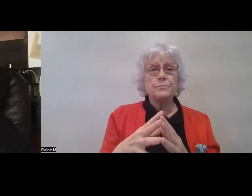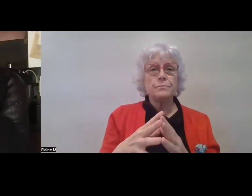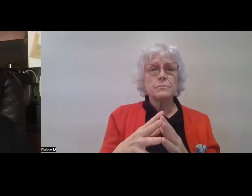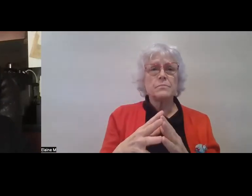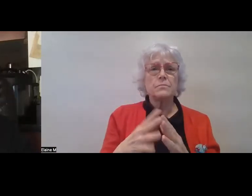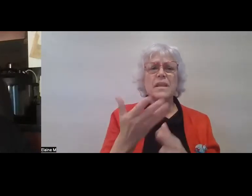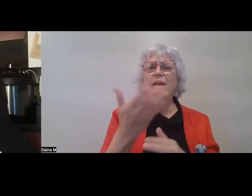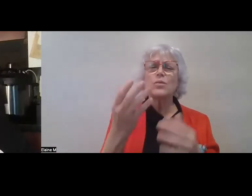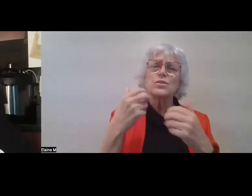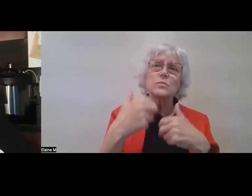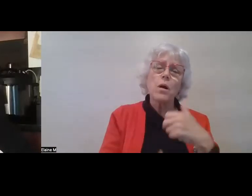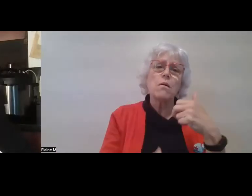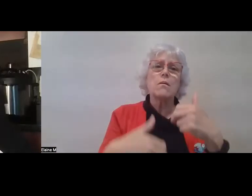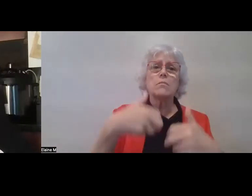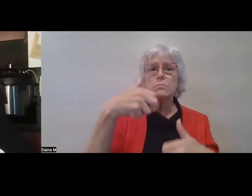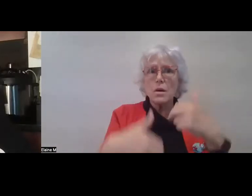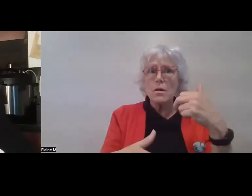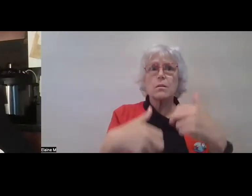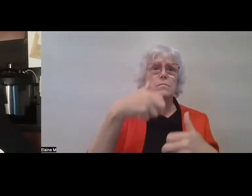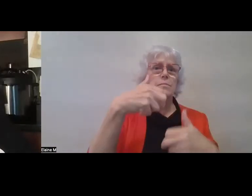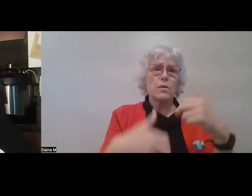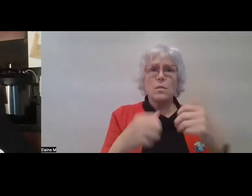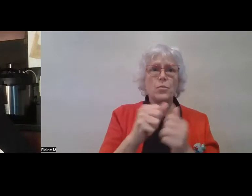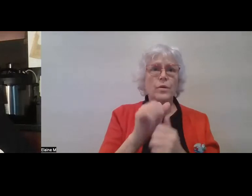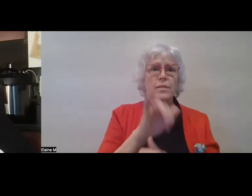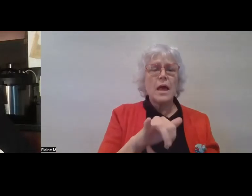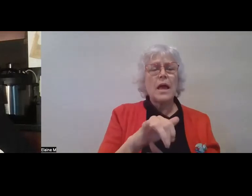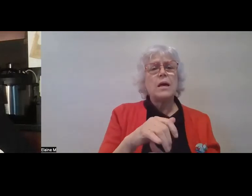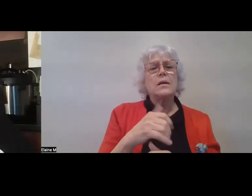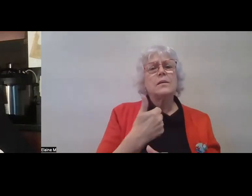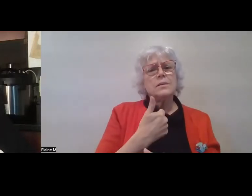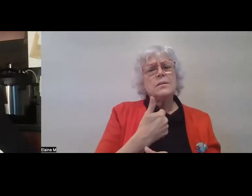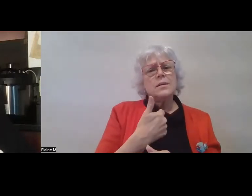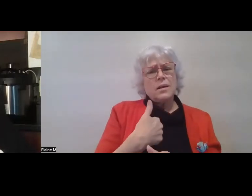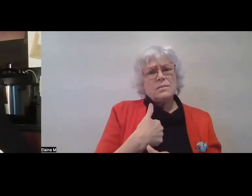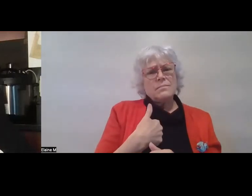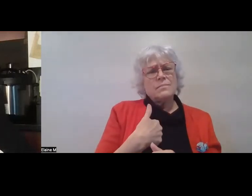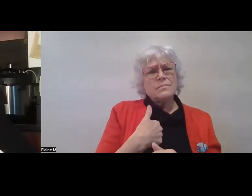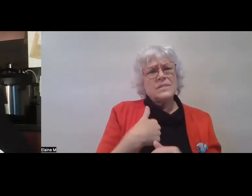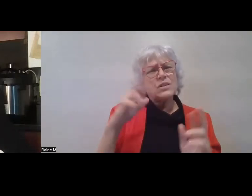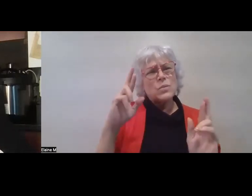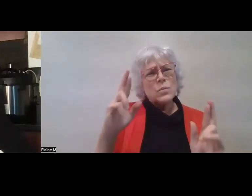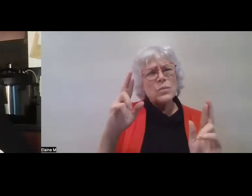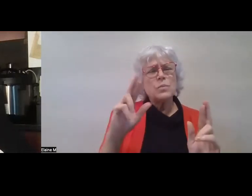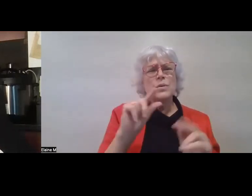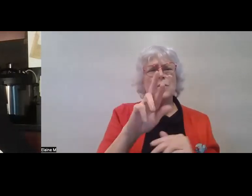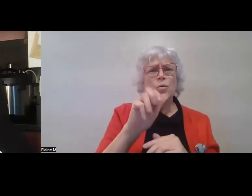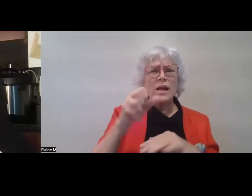of problems with this, I am really hoping that the Grassroots organizing going forward